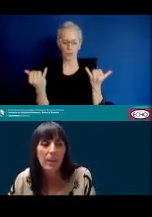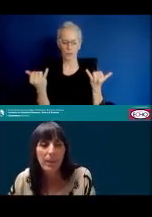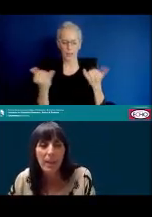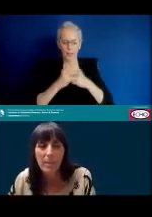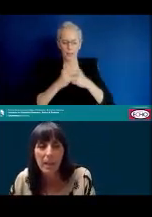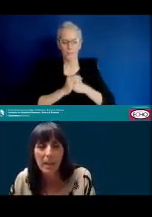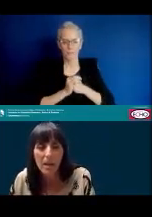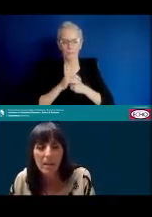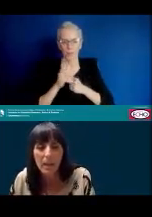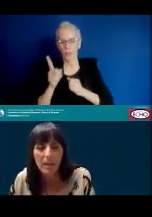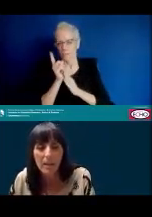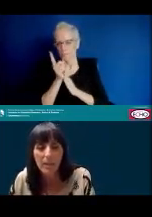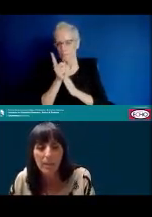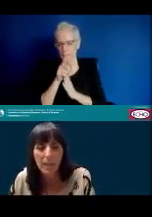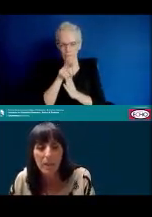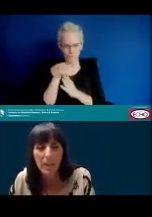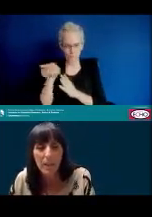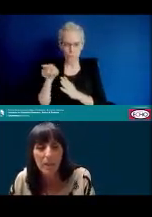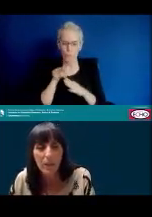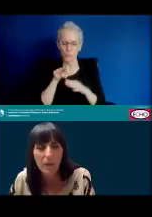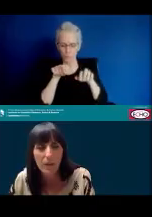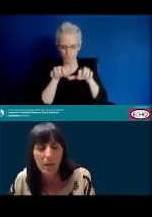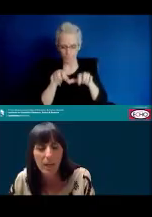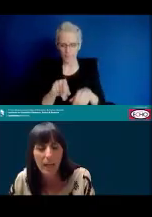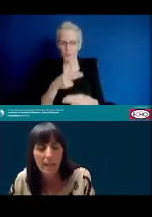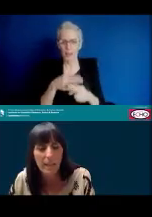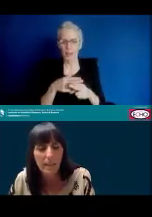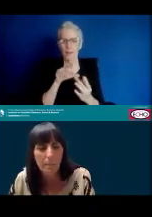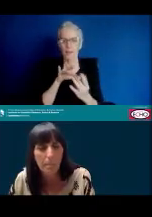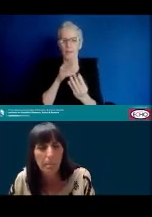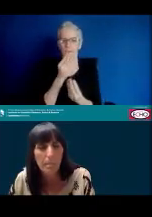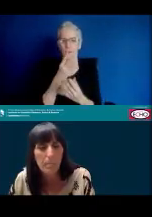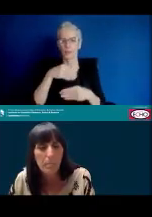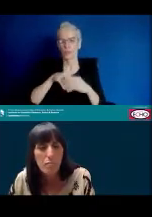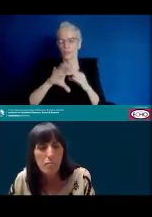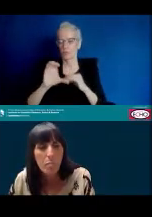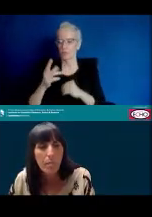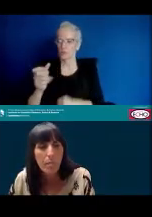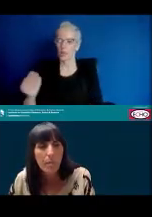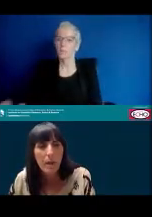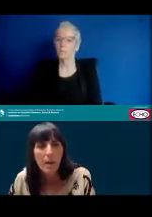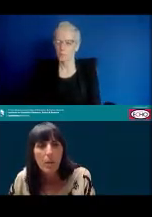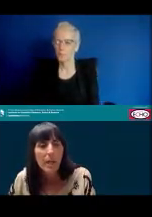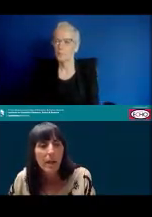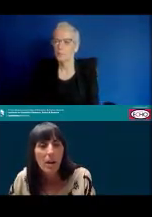your name and contact information into chat, we are